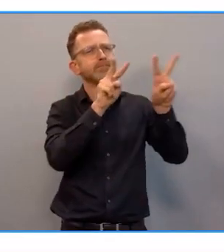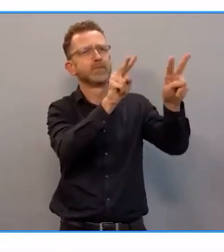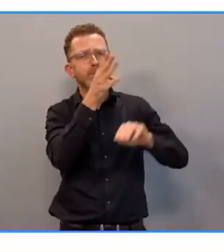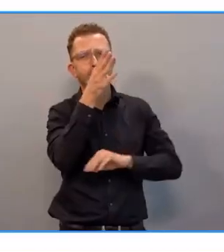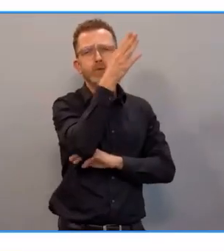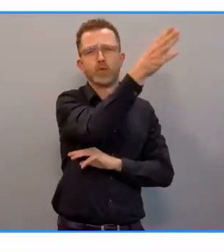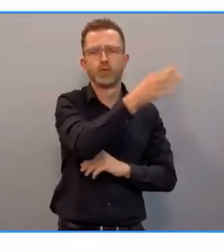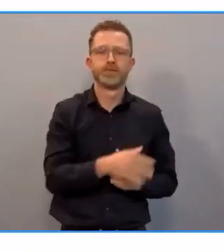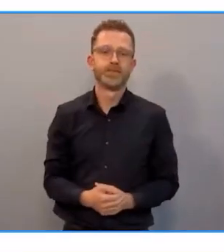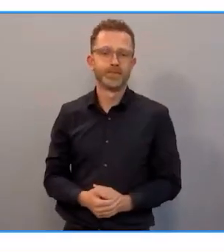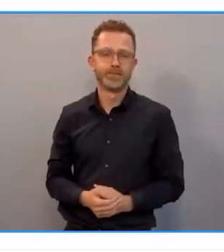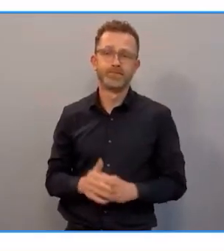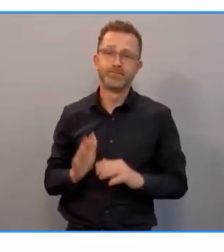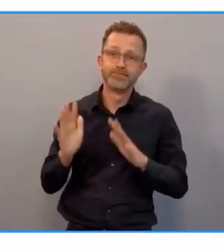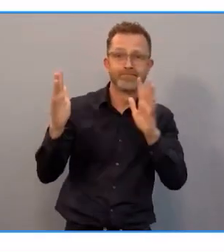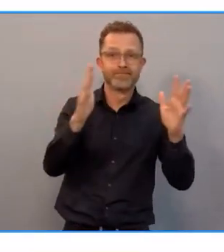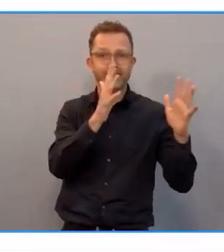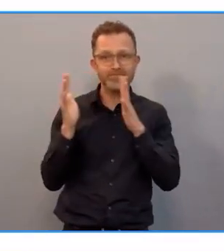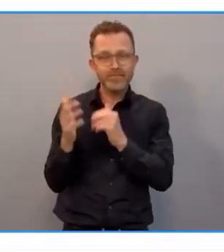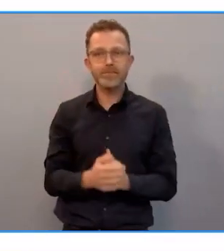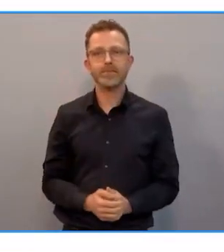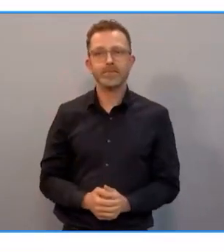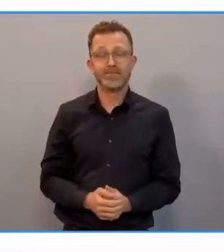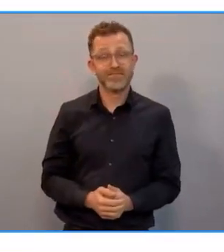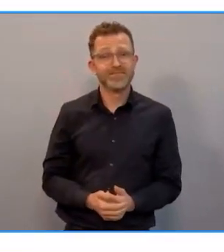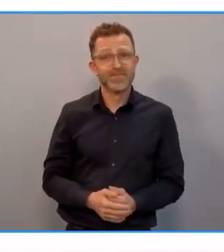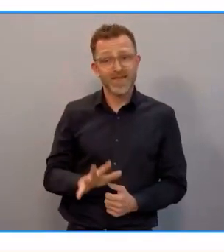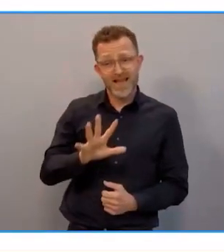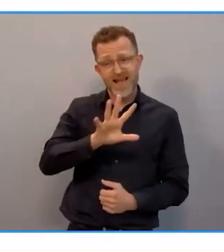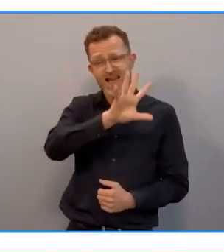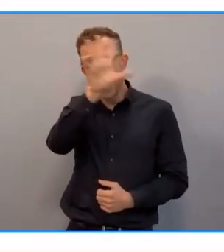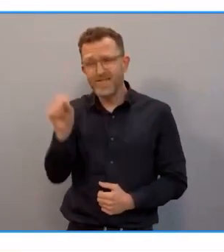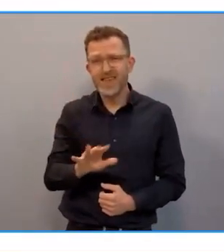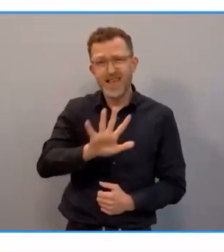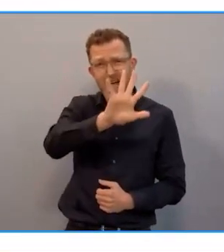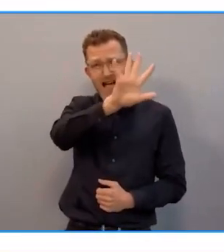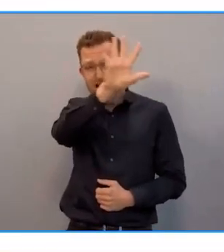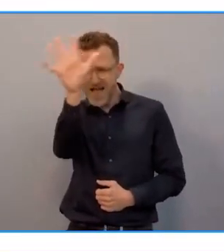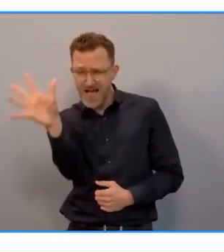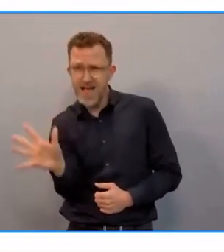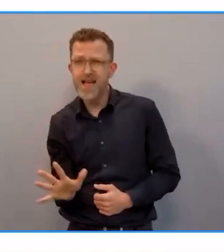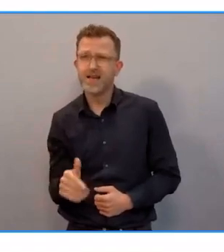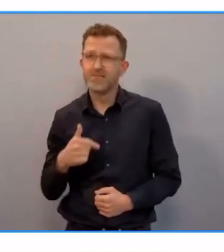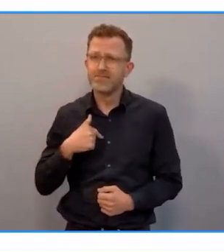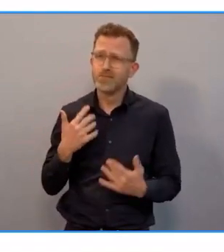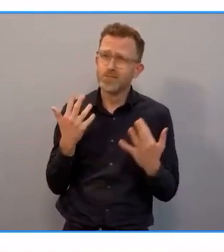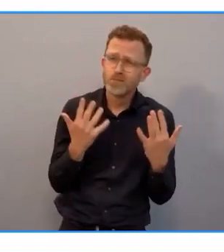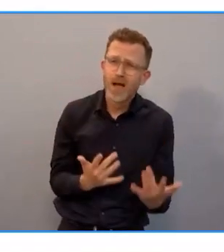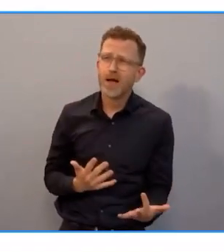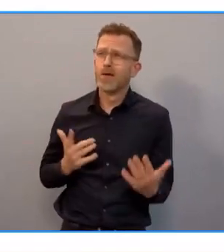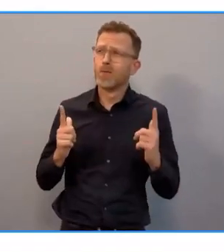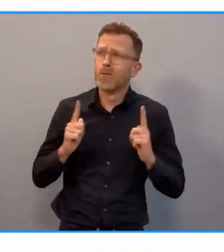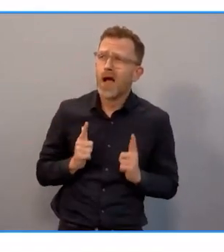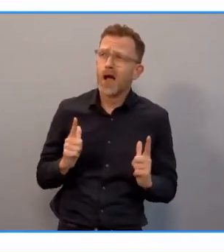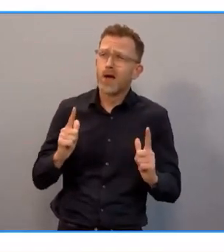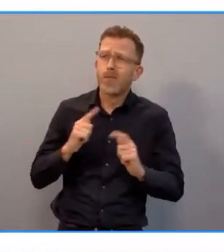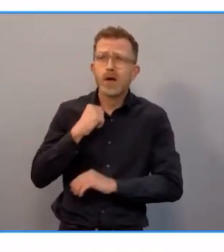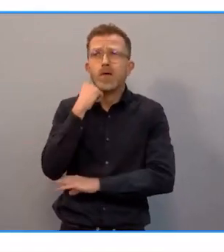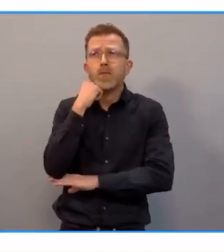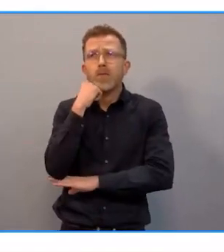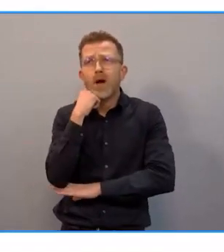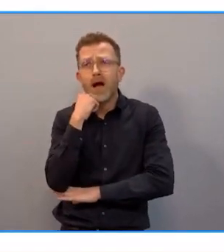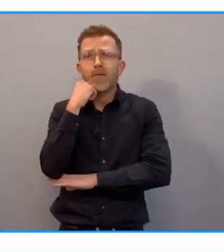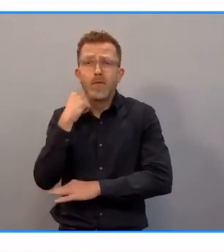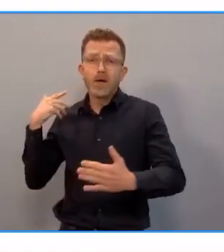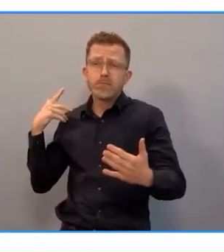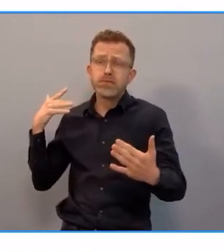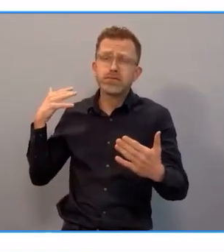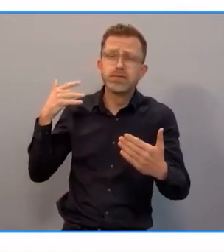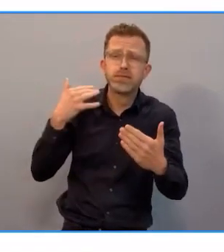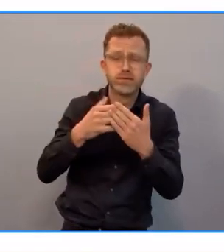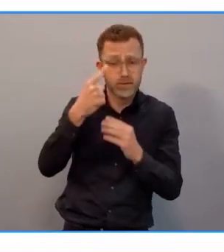Across Africa we have waited too long for international cooperation to take women's leadership seriously.